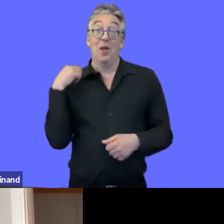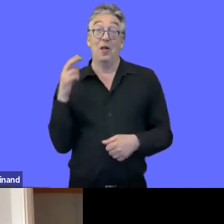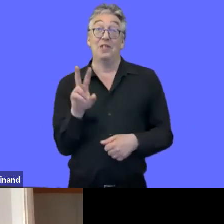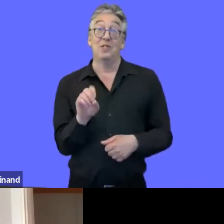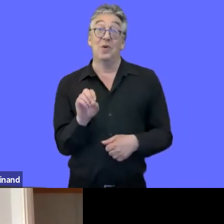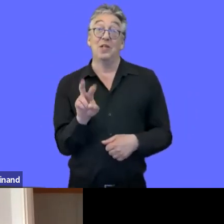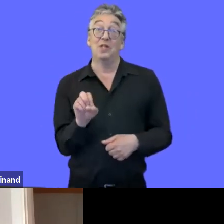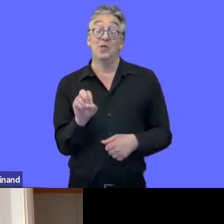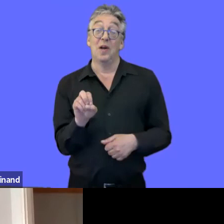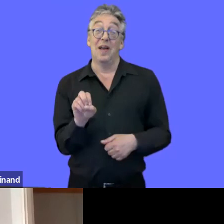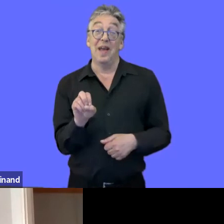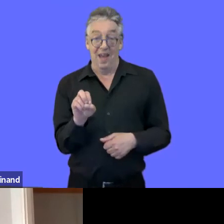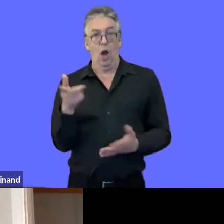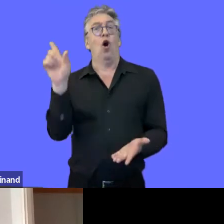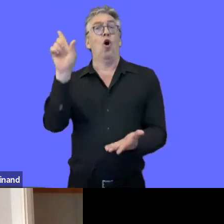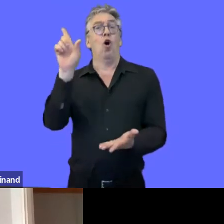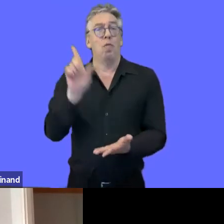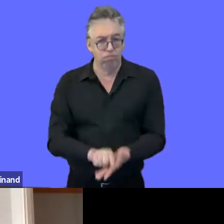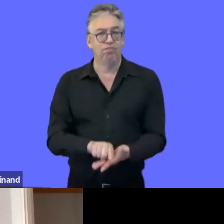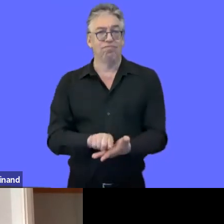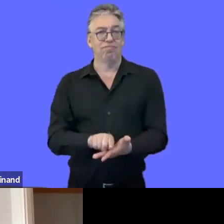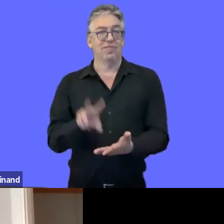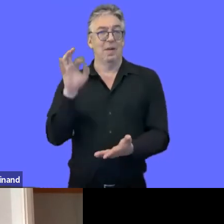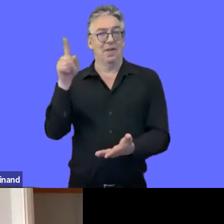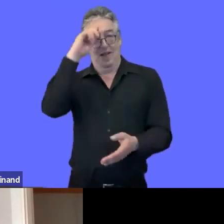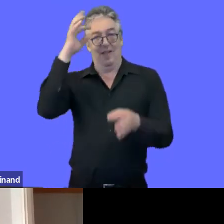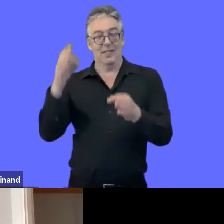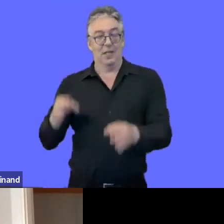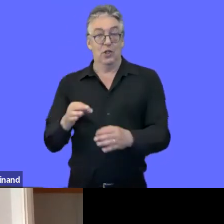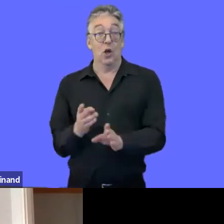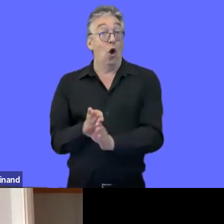Before the publication of the findings the inquiry had a significant impact.